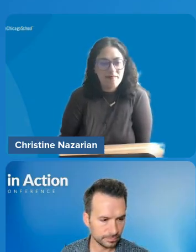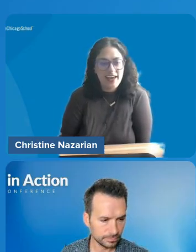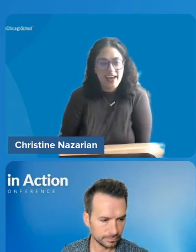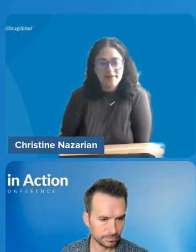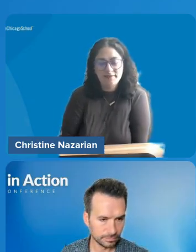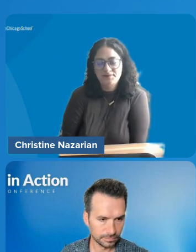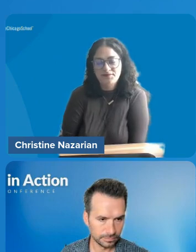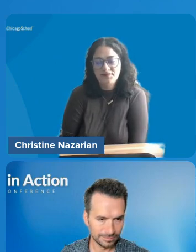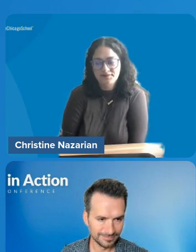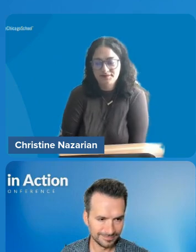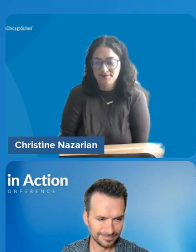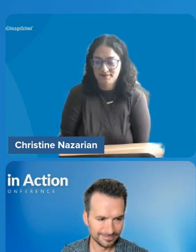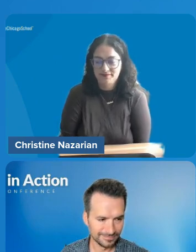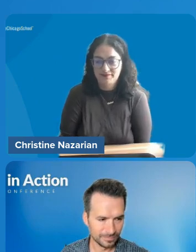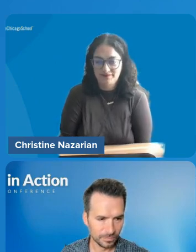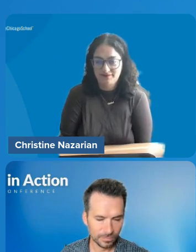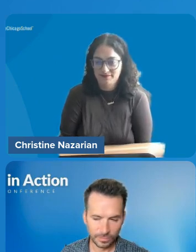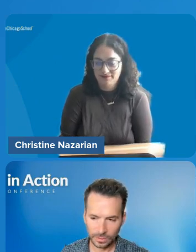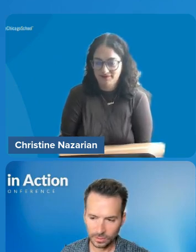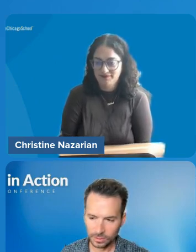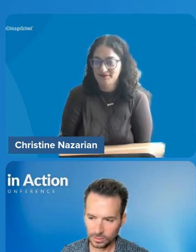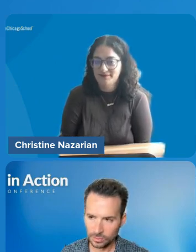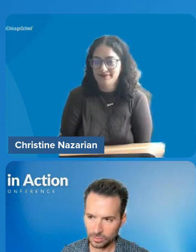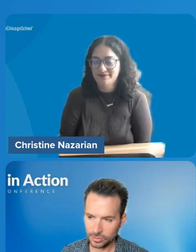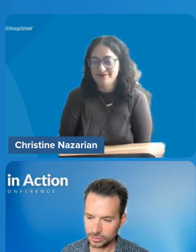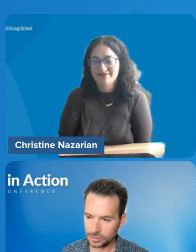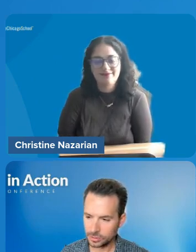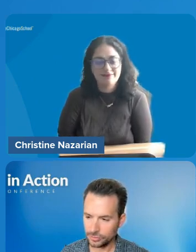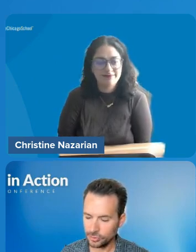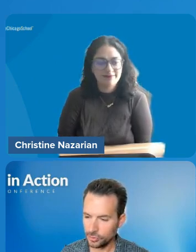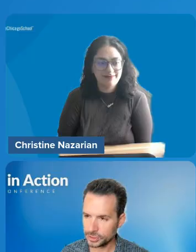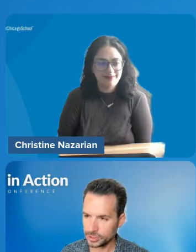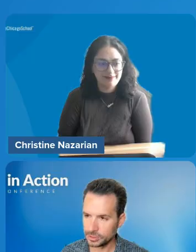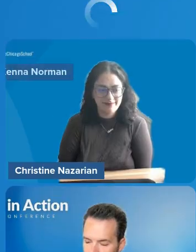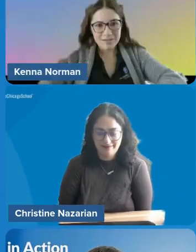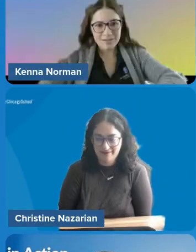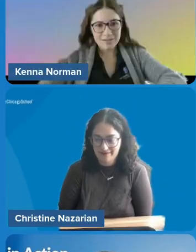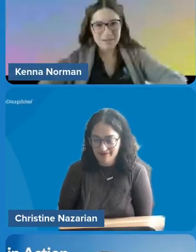have. There's a few questions in the comments there,